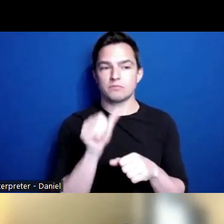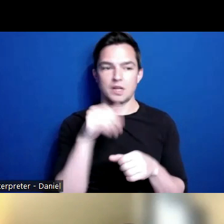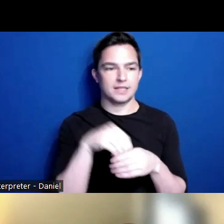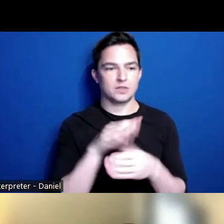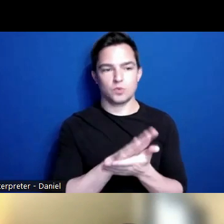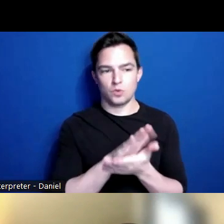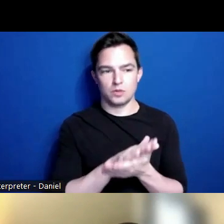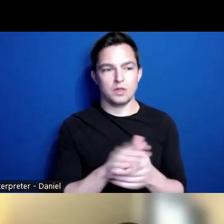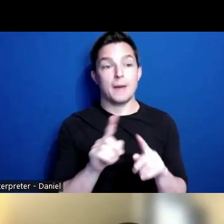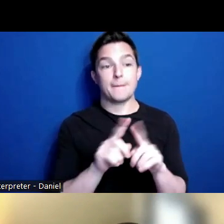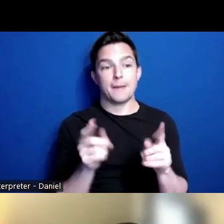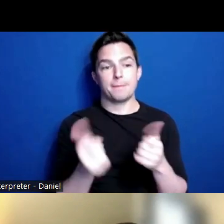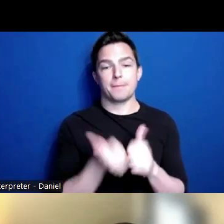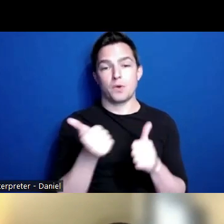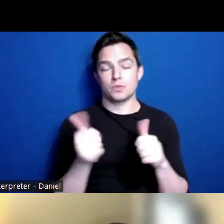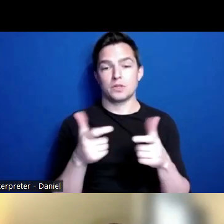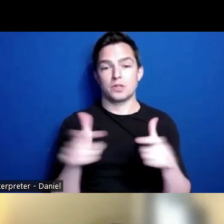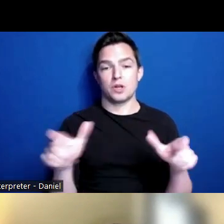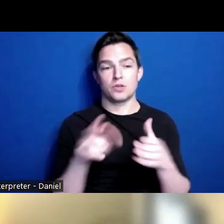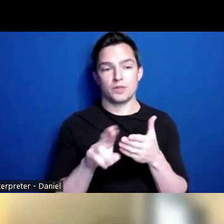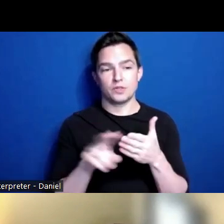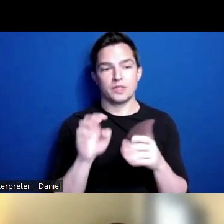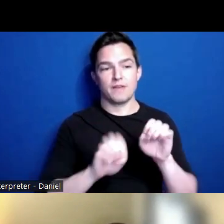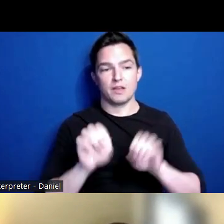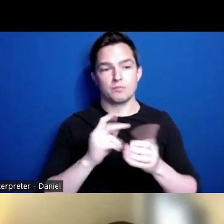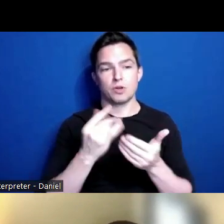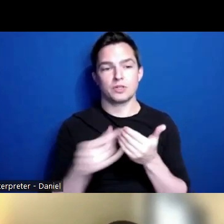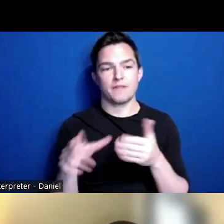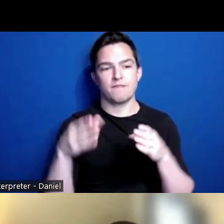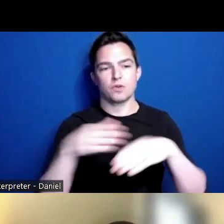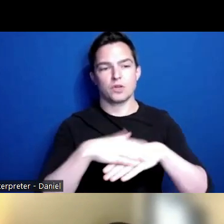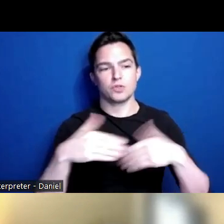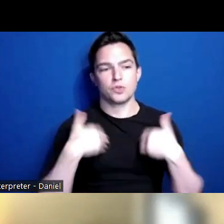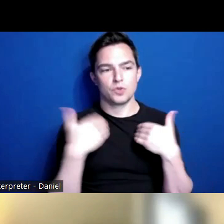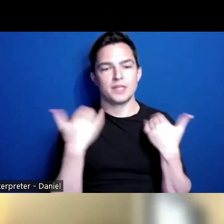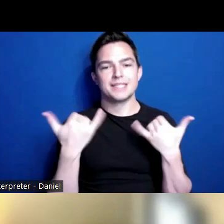However, most of the large research and evaluation projects have focused on youth that are still in school.